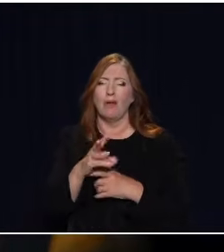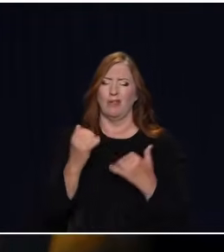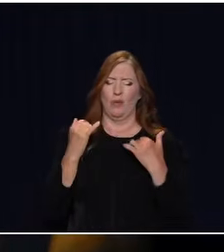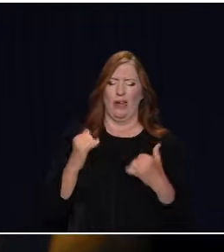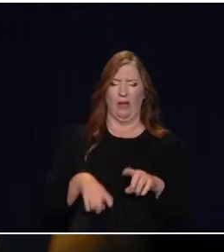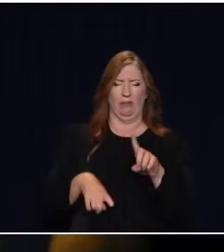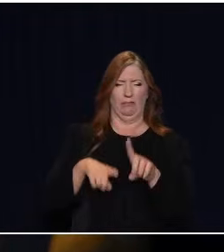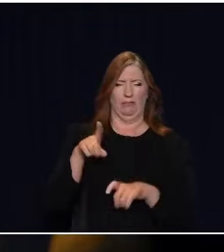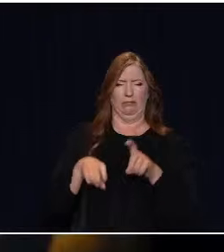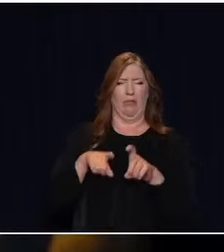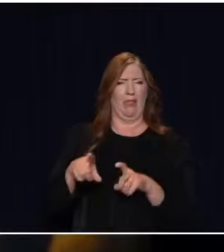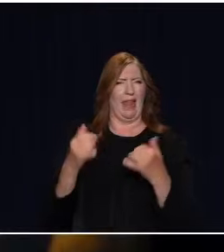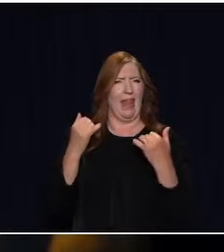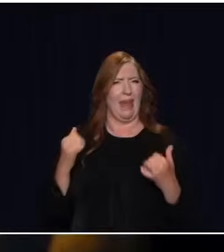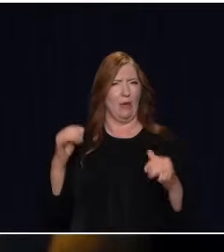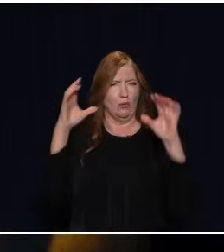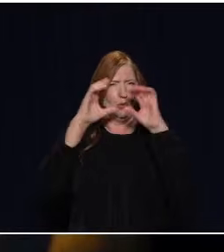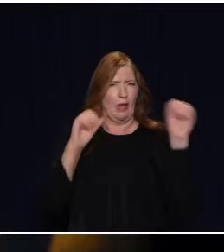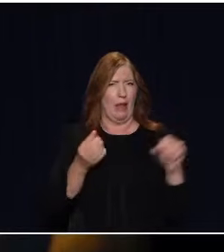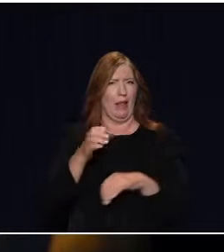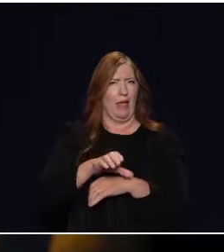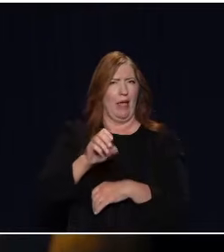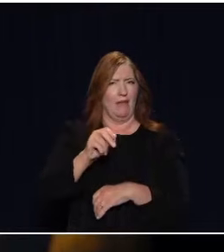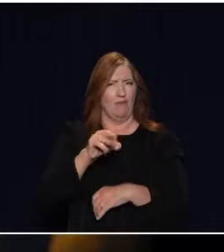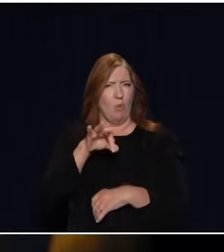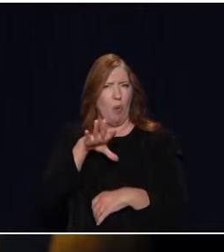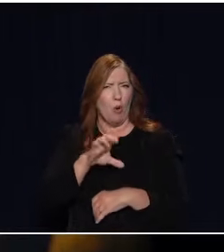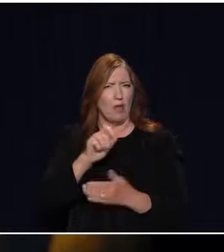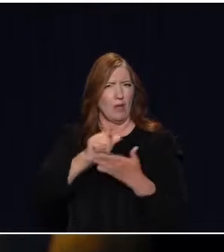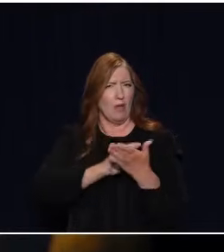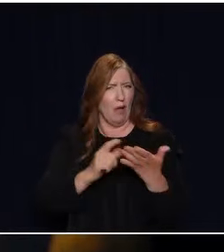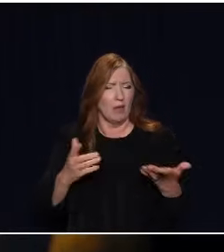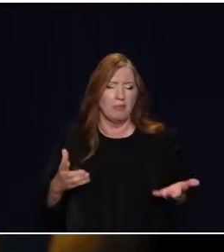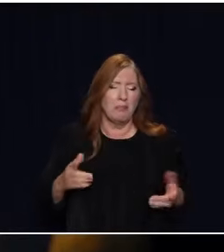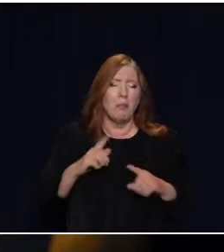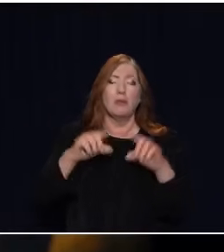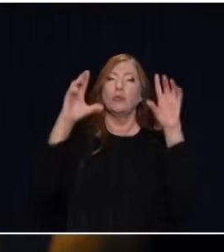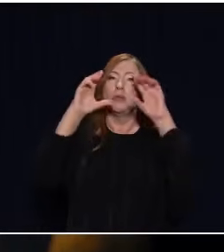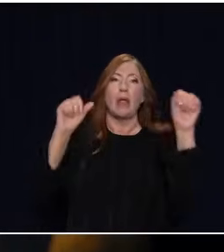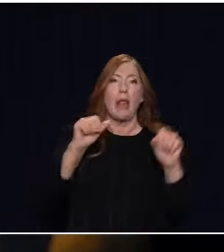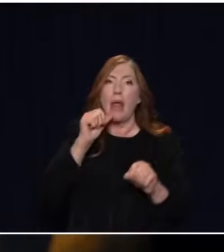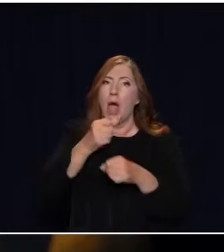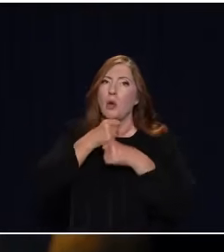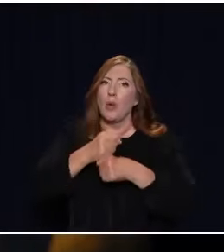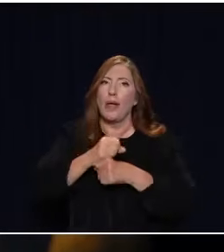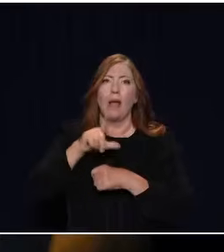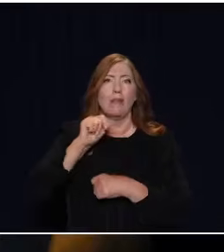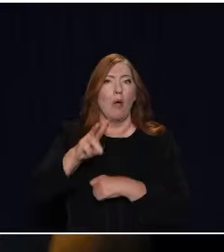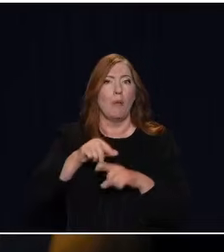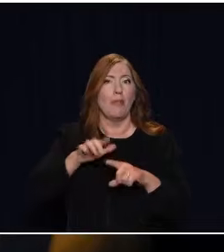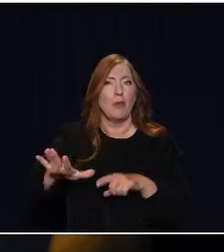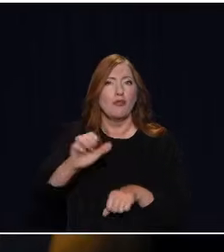RIGHT NOW I WOULD QUESTION WHETHER OR NOT THIS CURRENT SUPERINTENDENT IS, IN FACT, ENFORCING THE LAW.